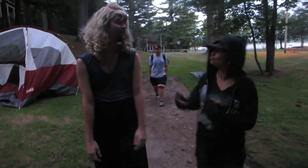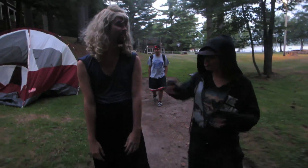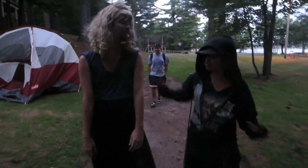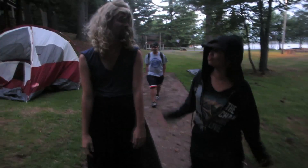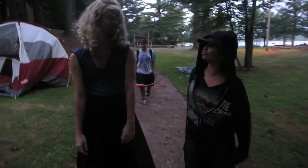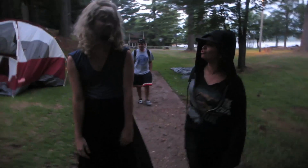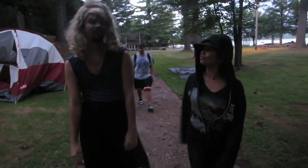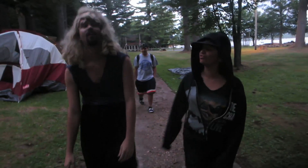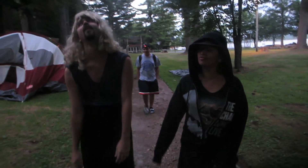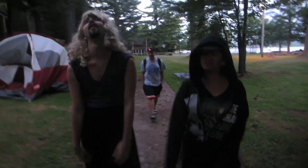[intelligible man-speak]